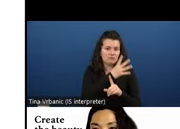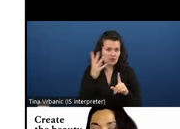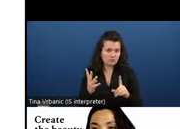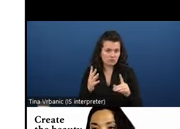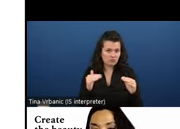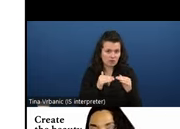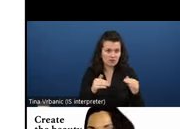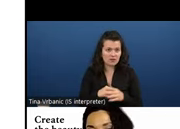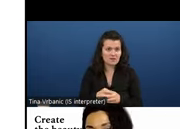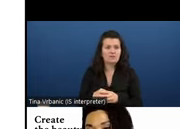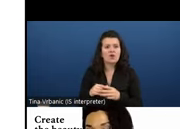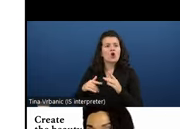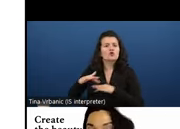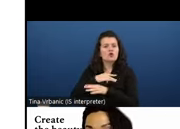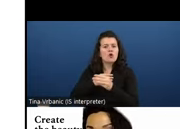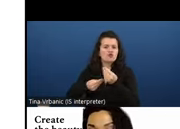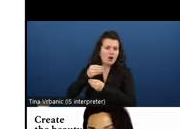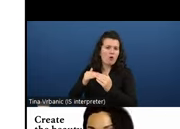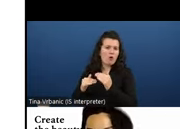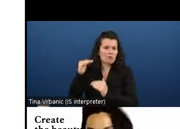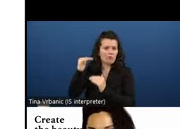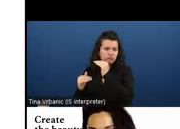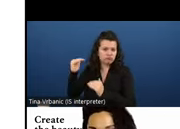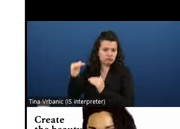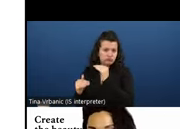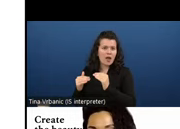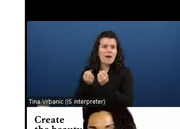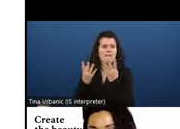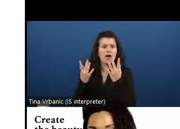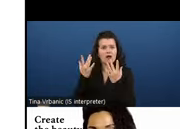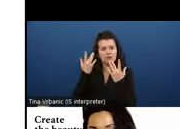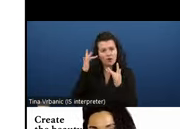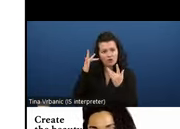15:18:11 Then we've got disability which is absolutely why I'm here. I'm very happy to